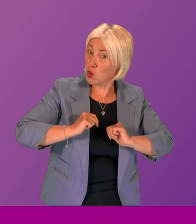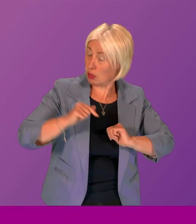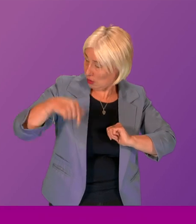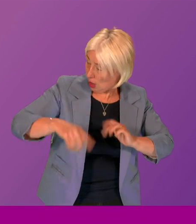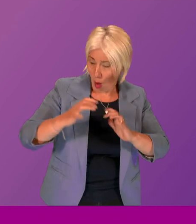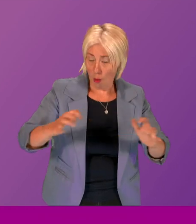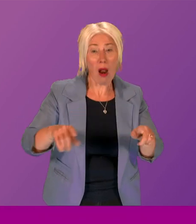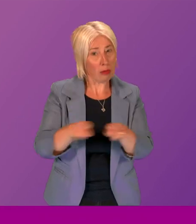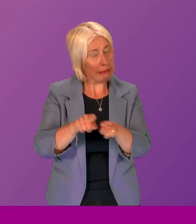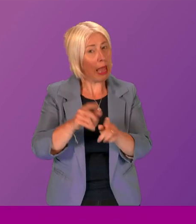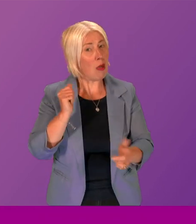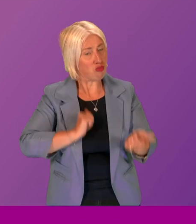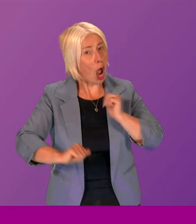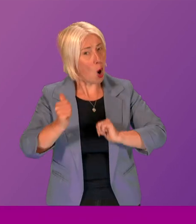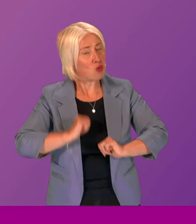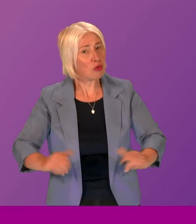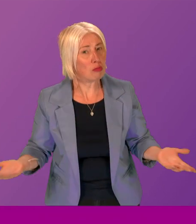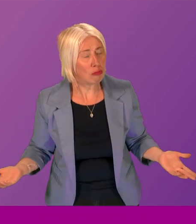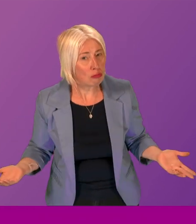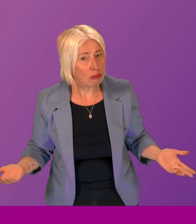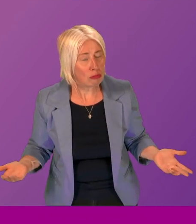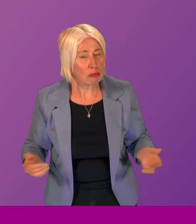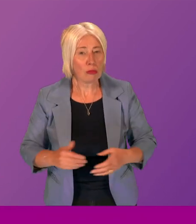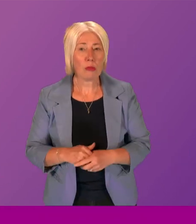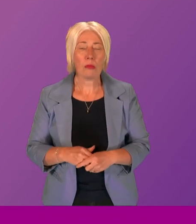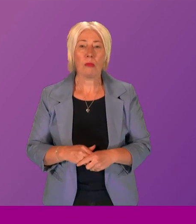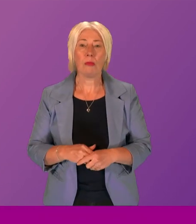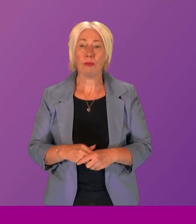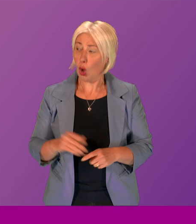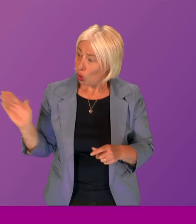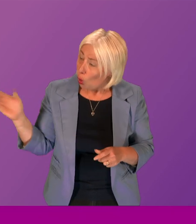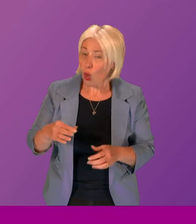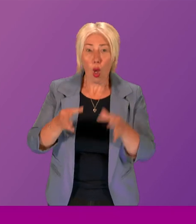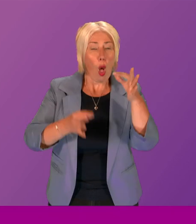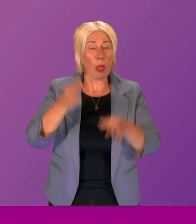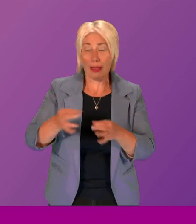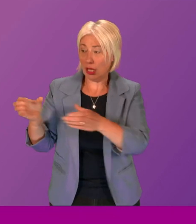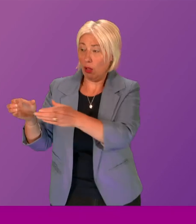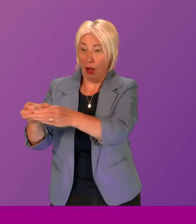be proud of it. Every single political party came together to support that act,